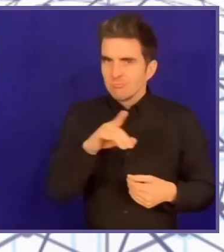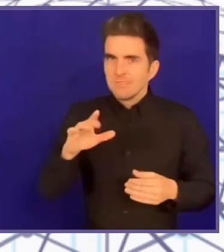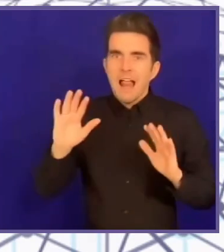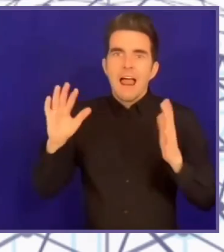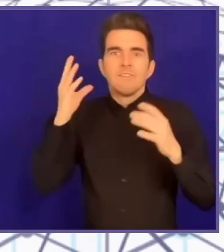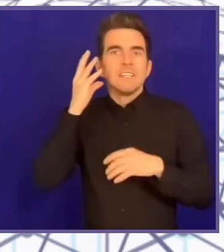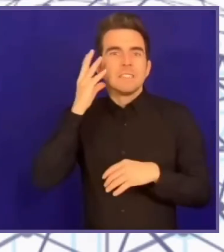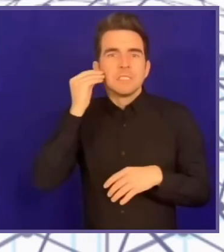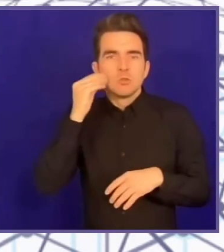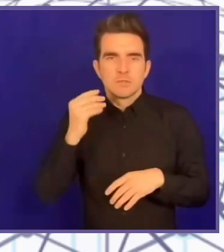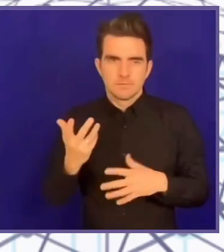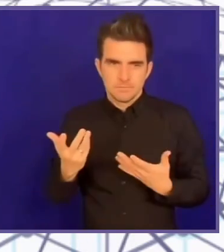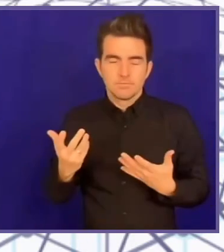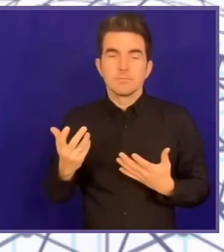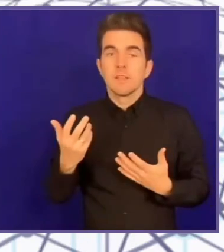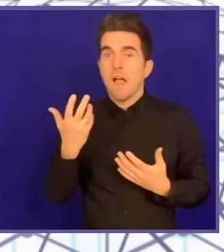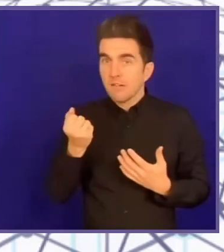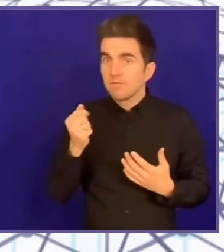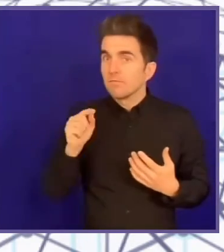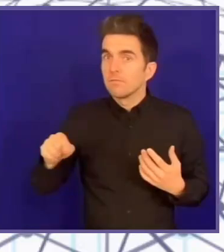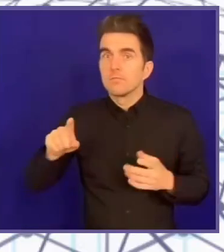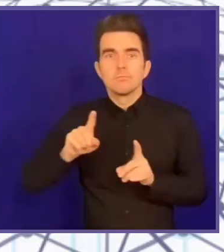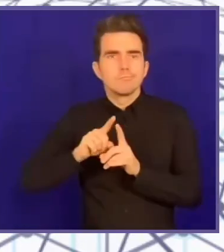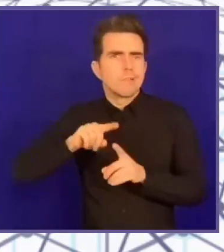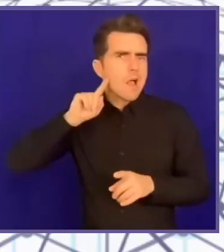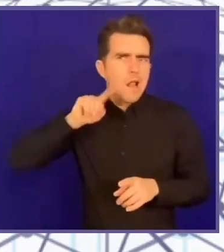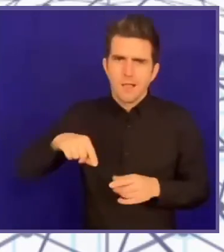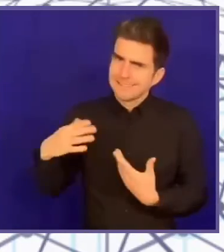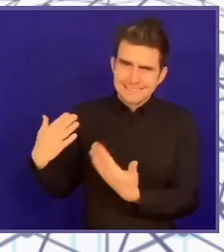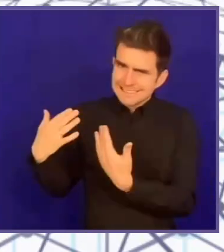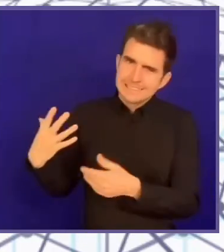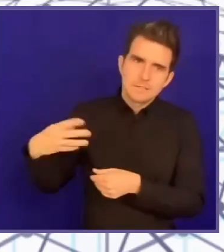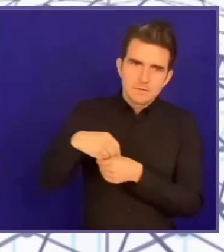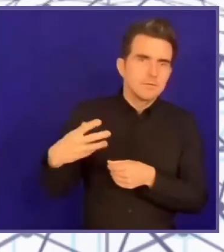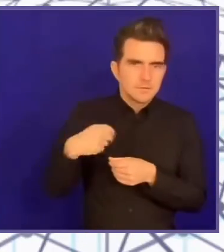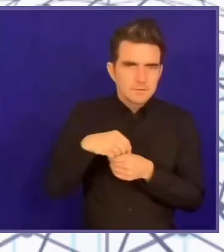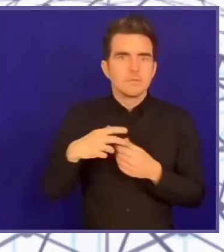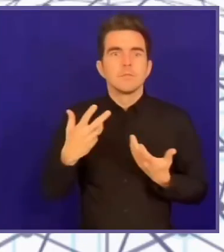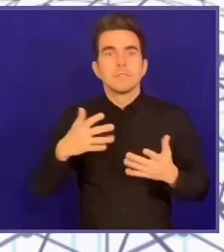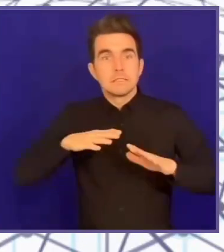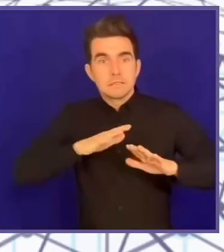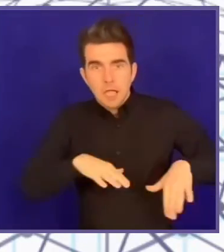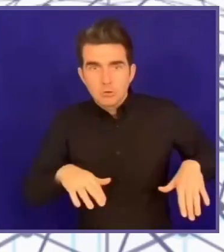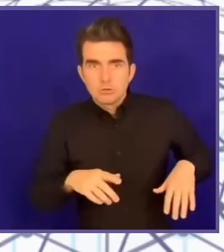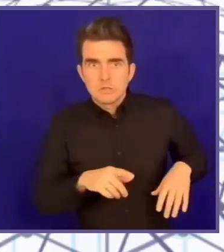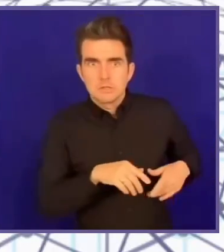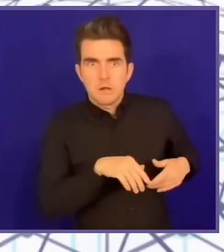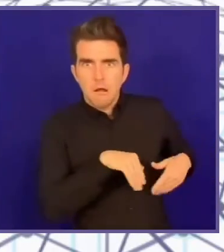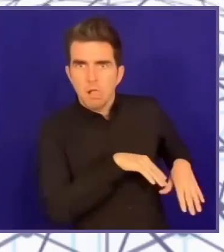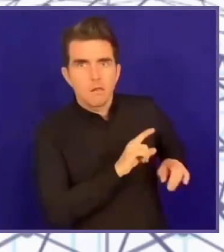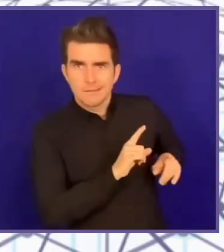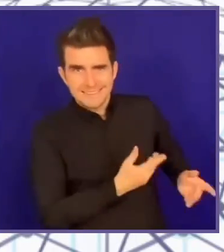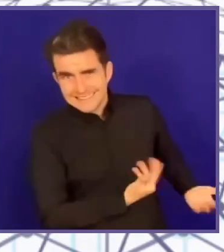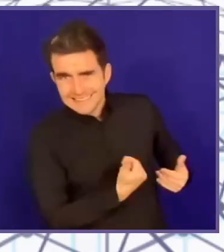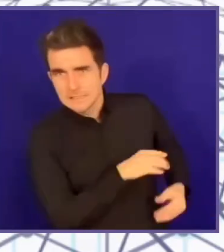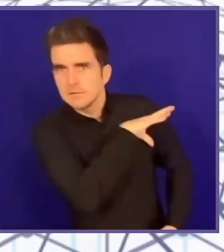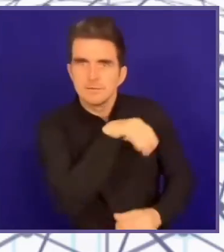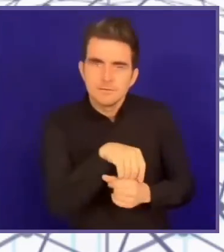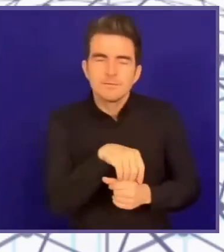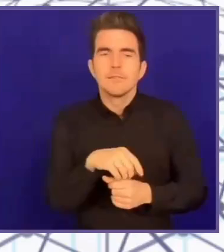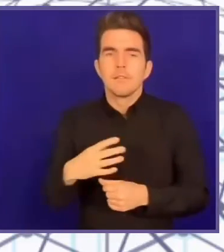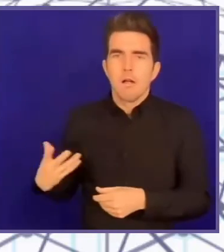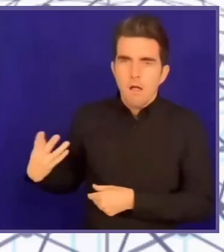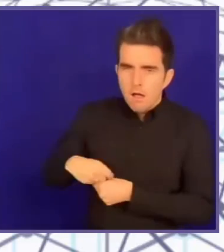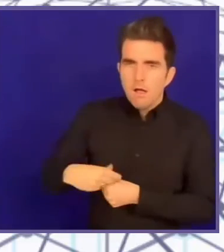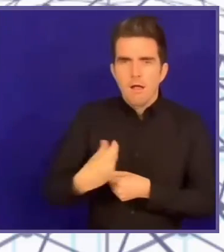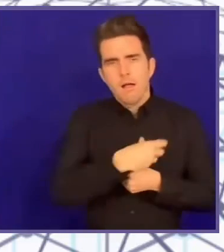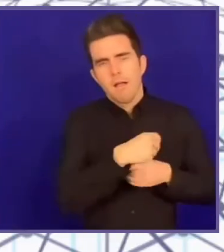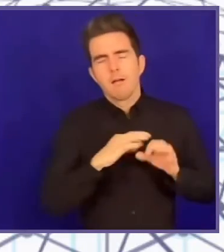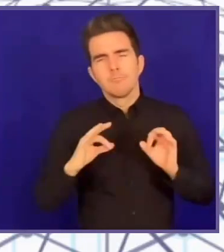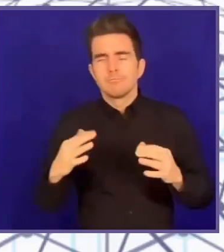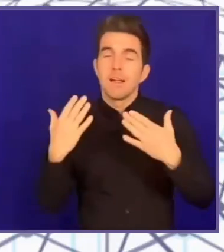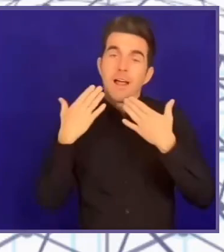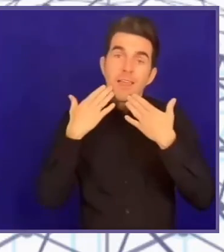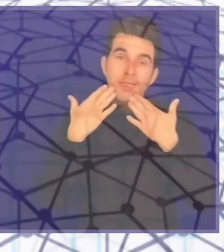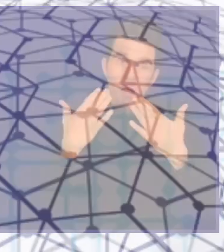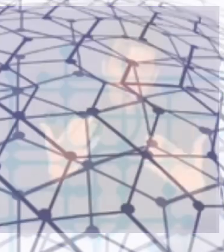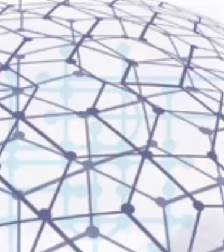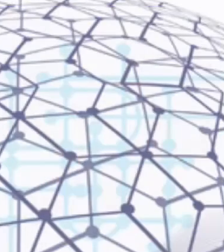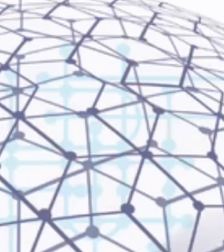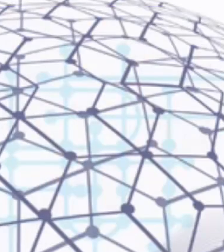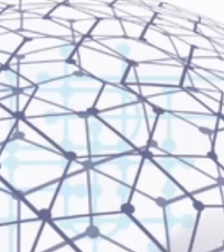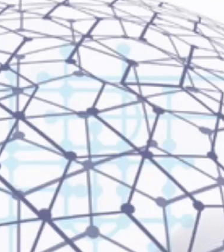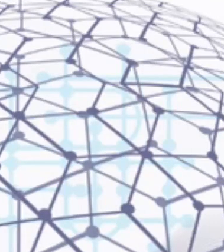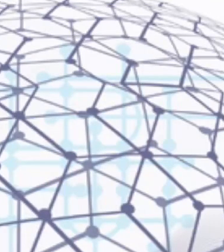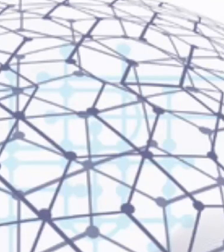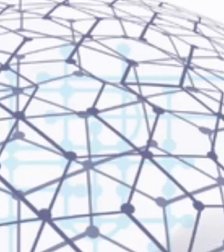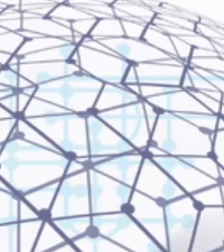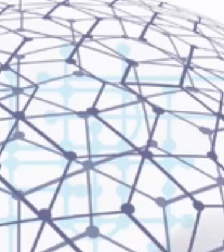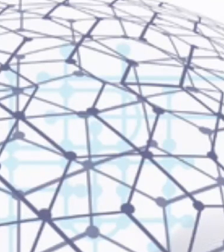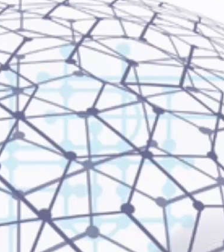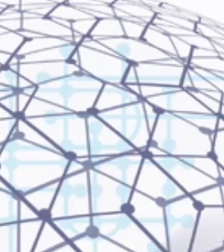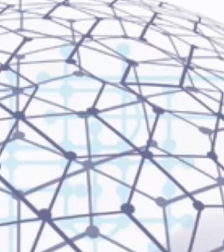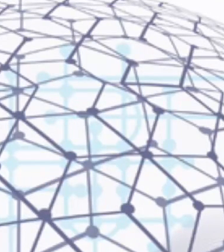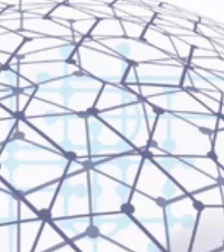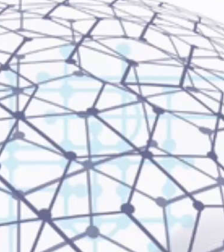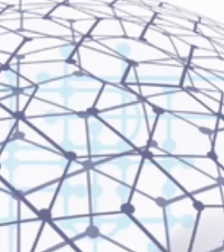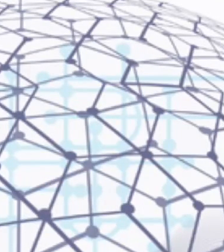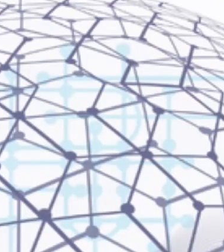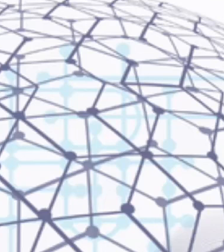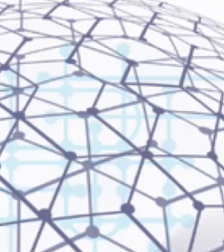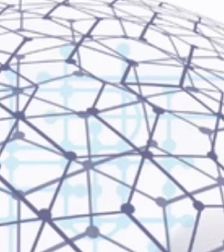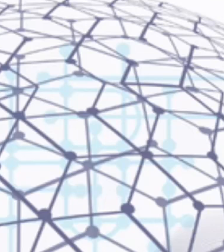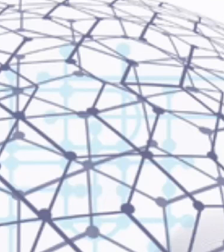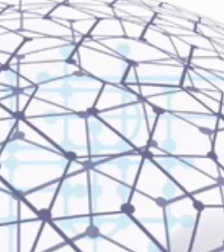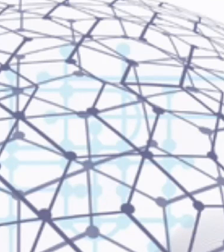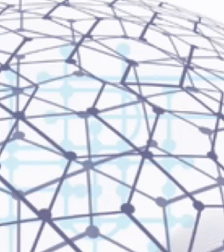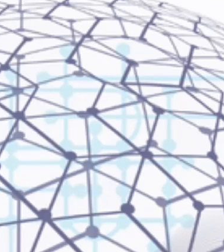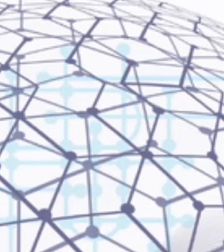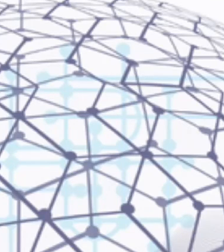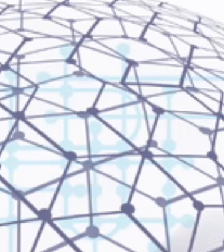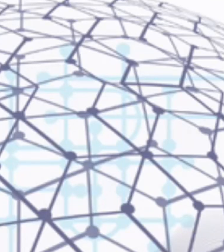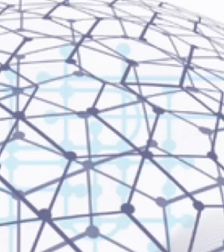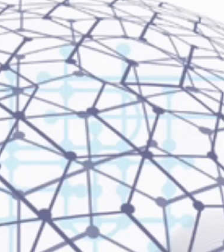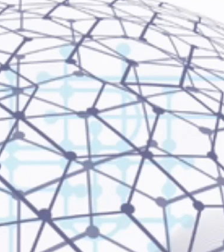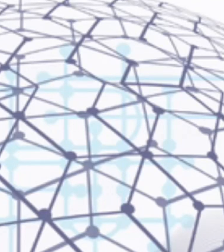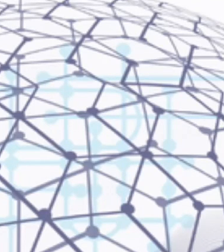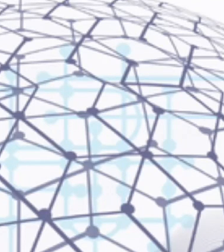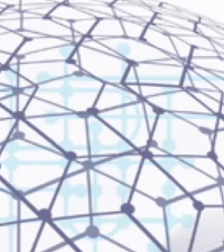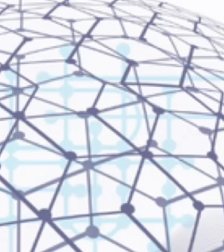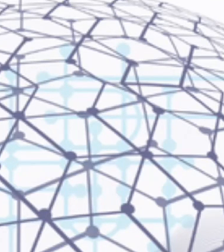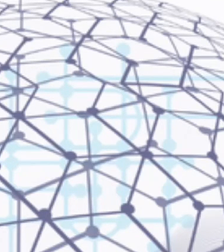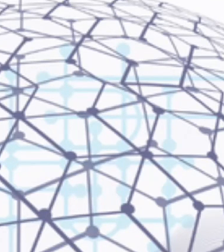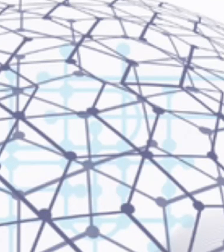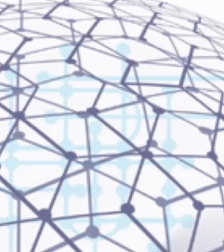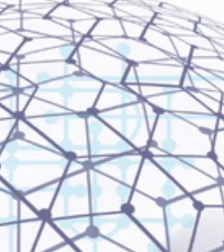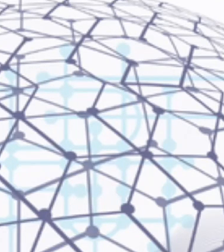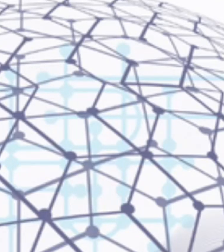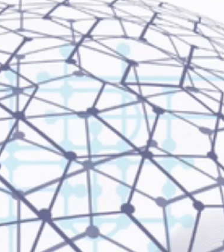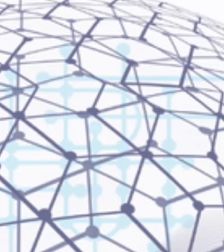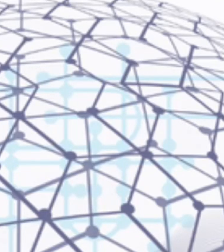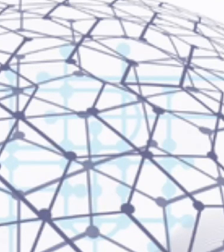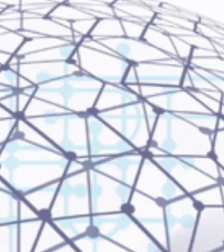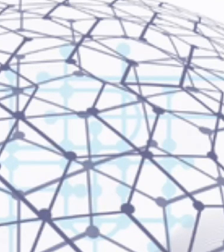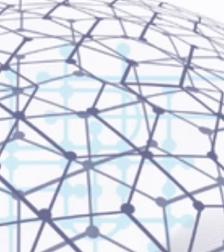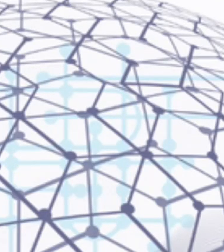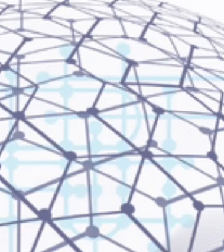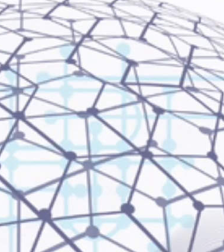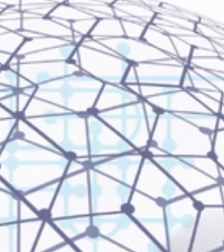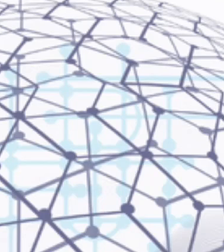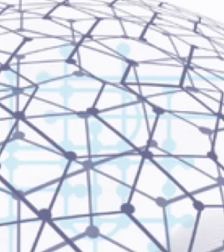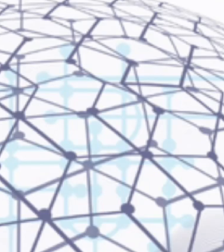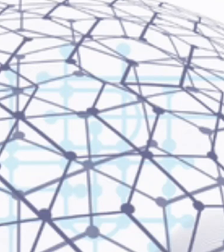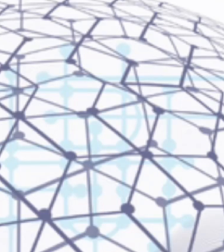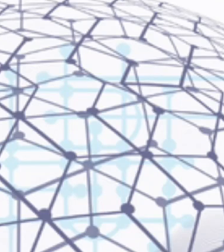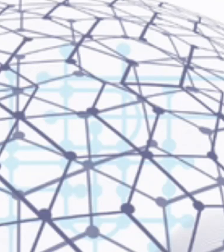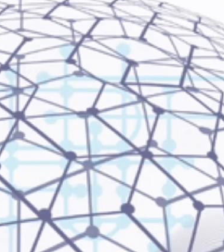being left out and forgotten. Thank you very much. Thank you, everyone.